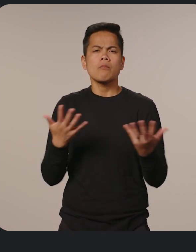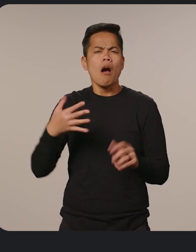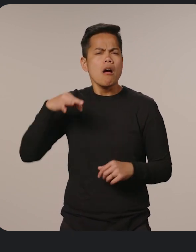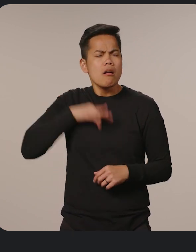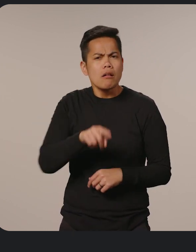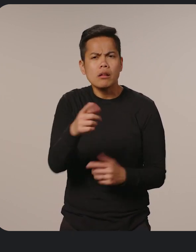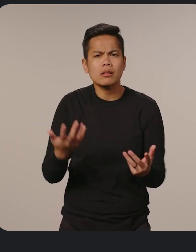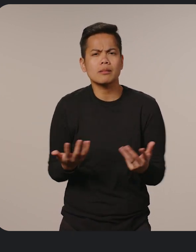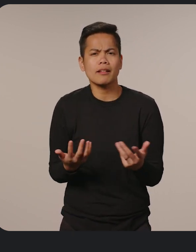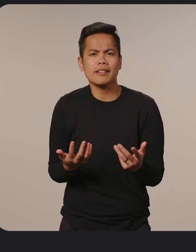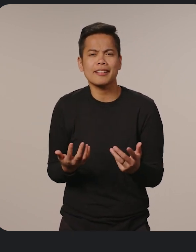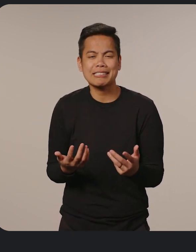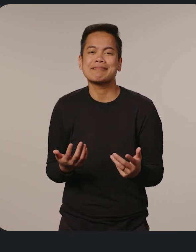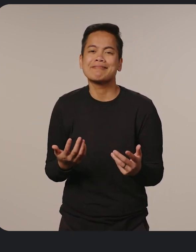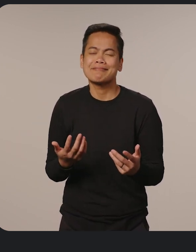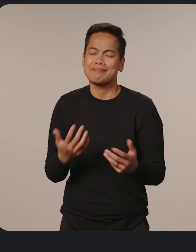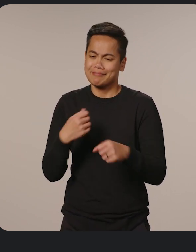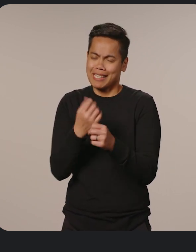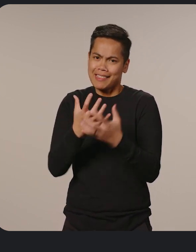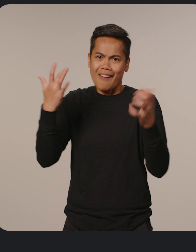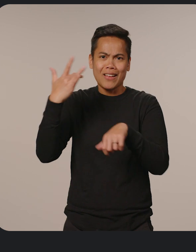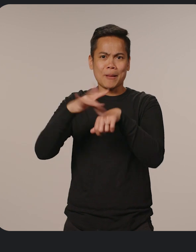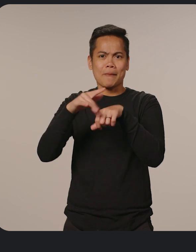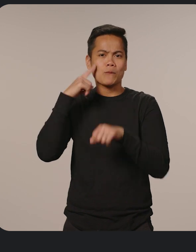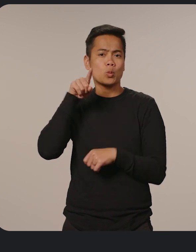You can get started by utilizing your tech and Google's